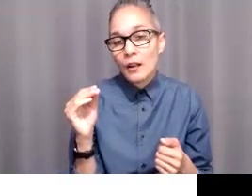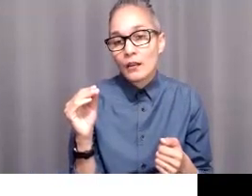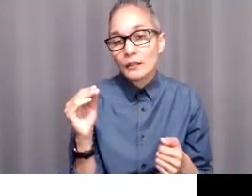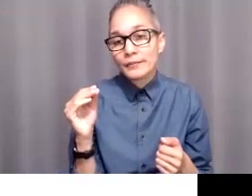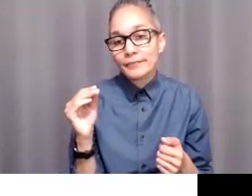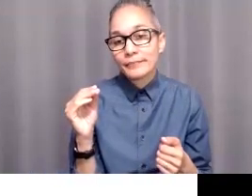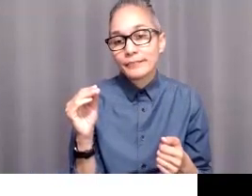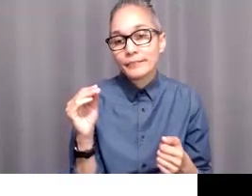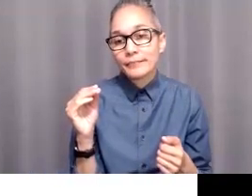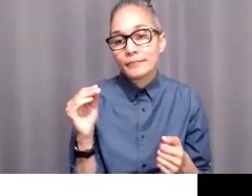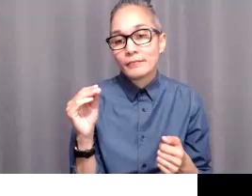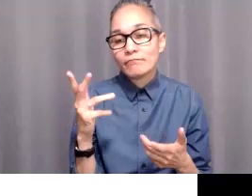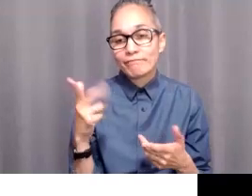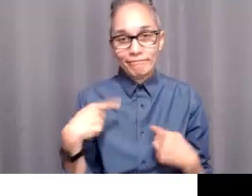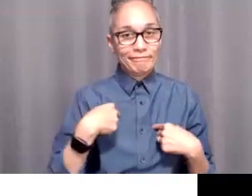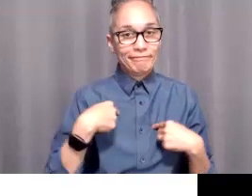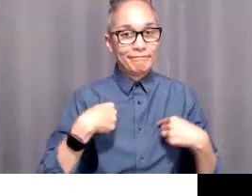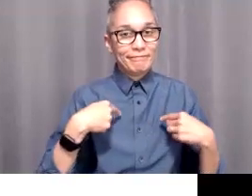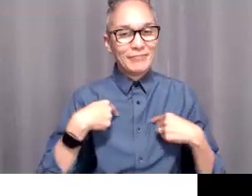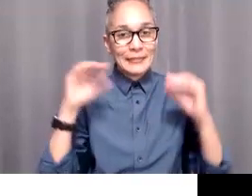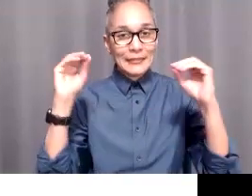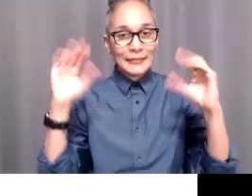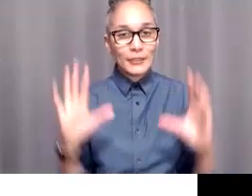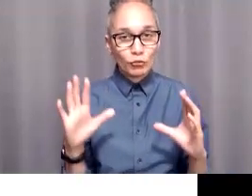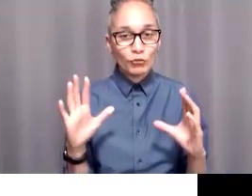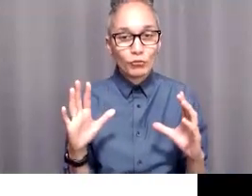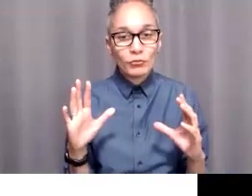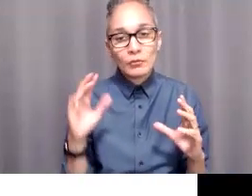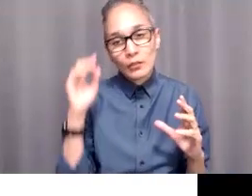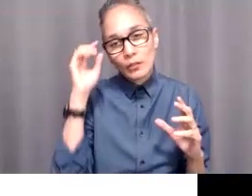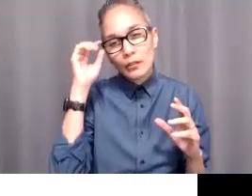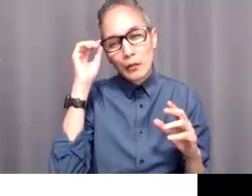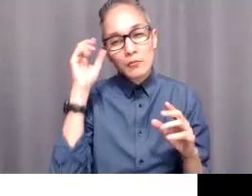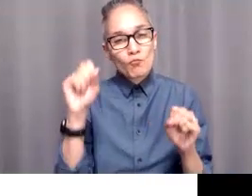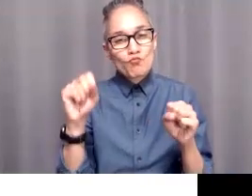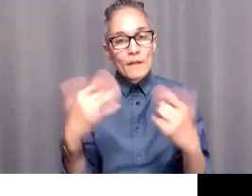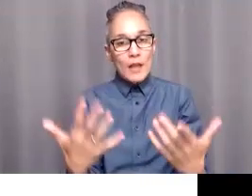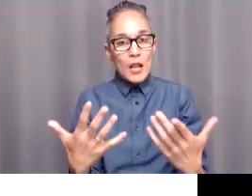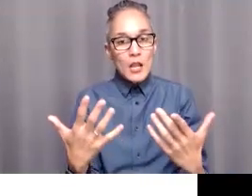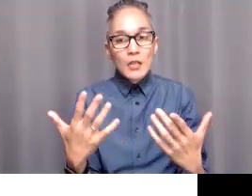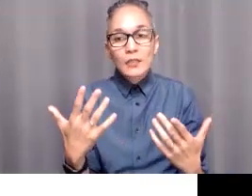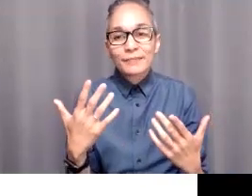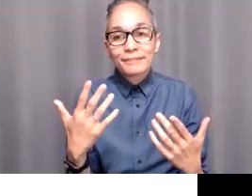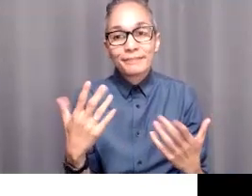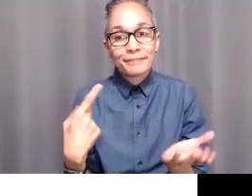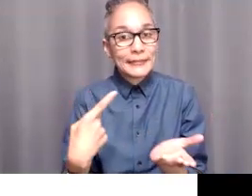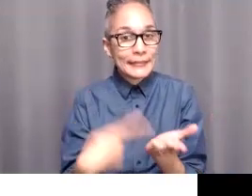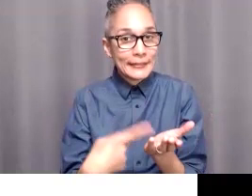and you as the instructor, provide, a discussion answer,